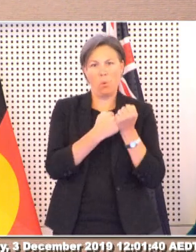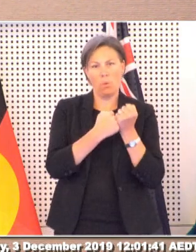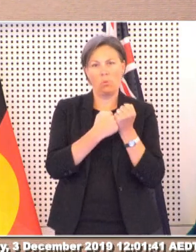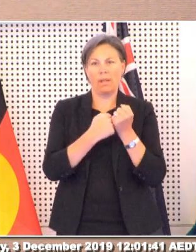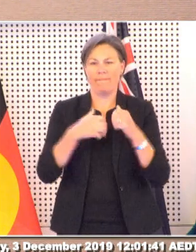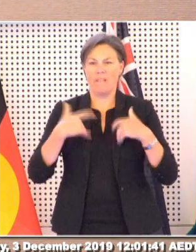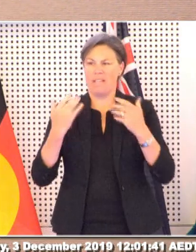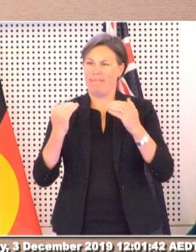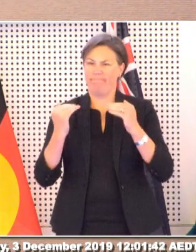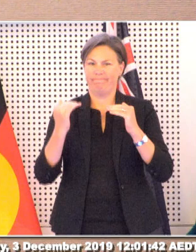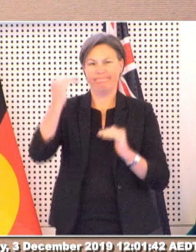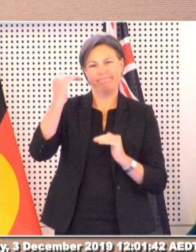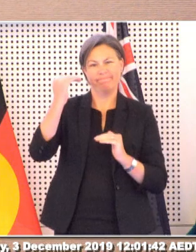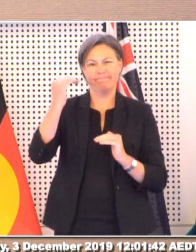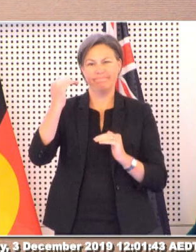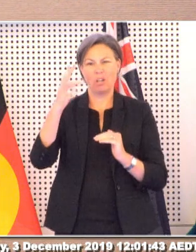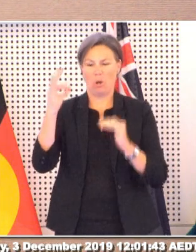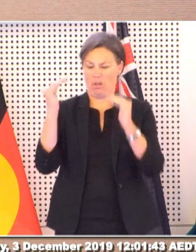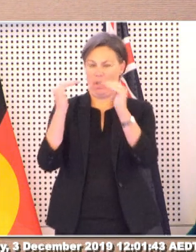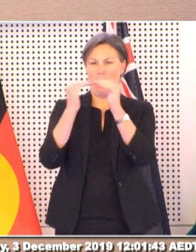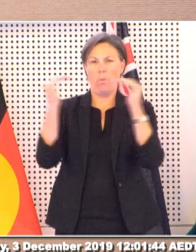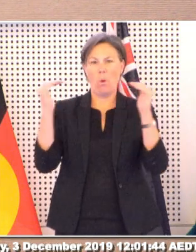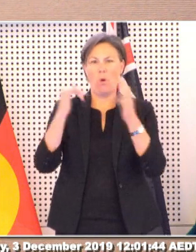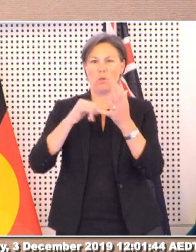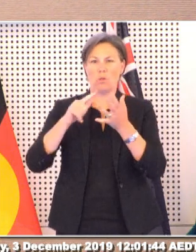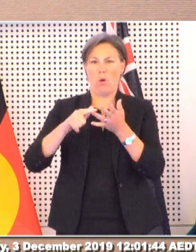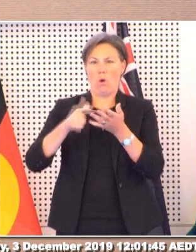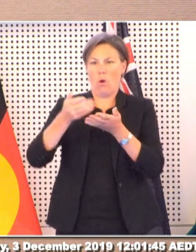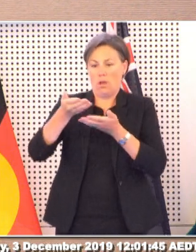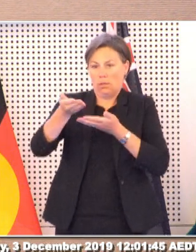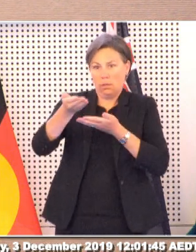And so the sort of negotiation and compromise that – that people had to make